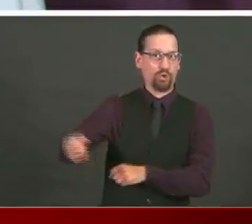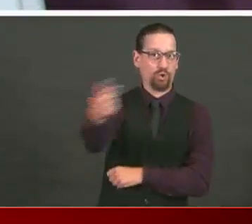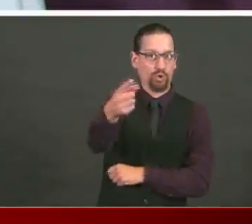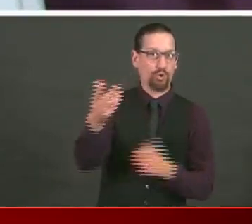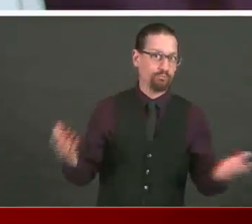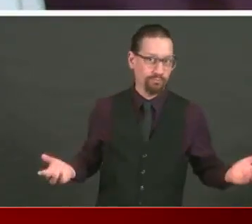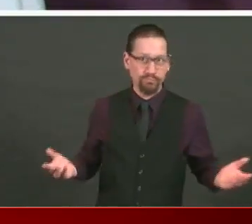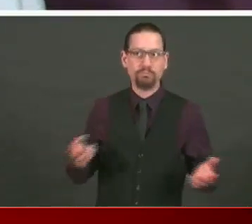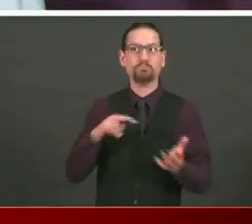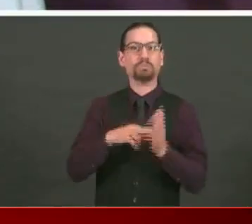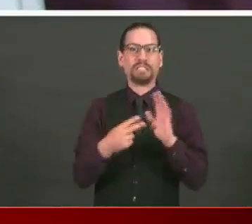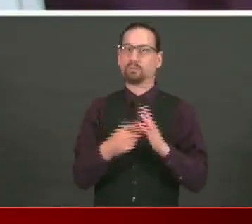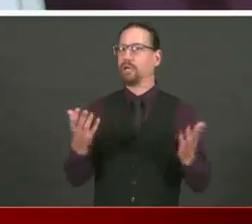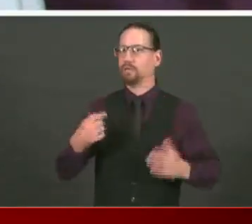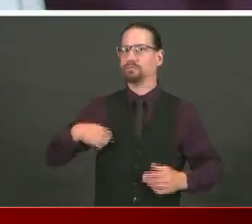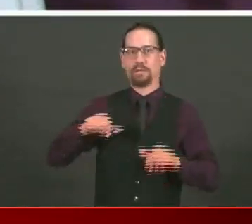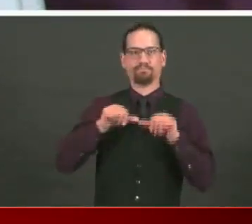GOING TO BE DOING TESTING,